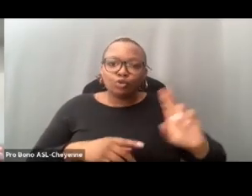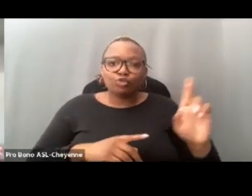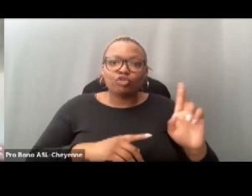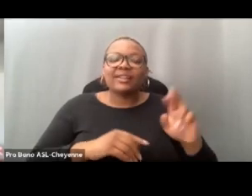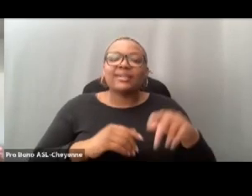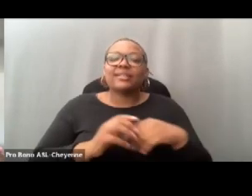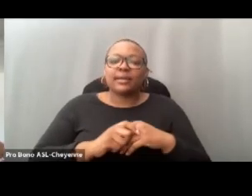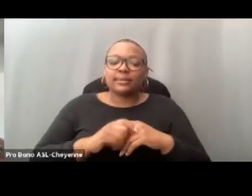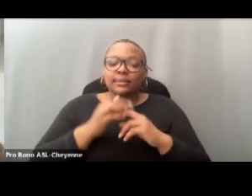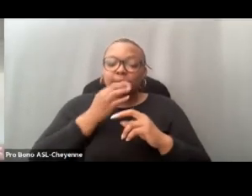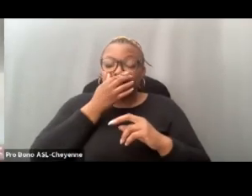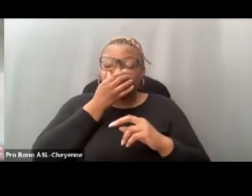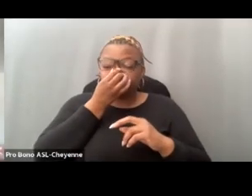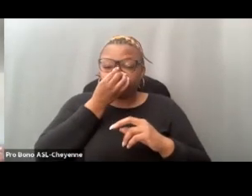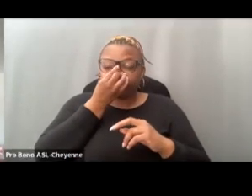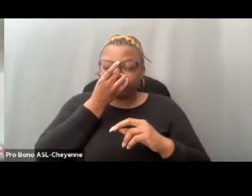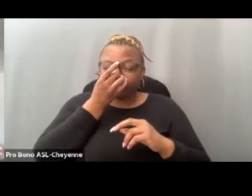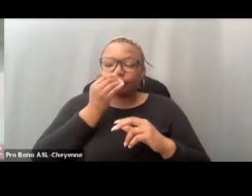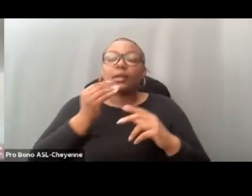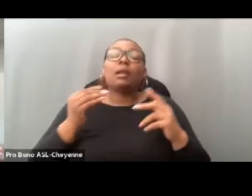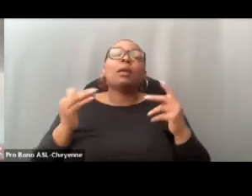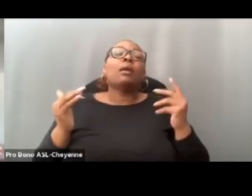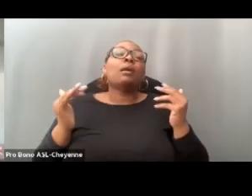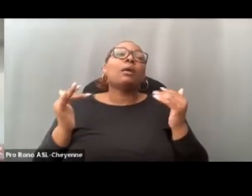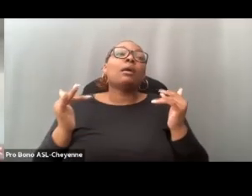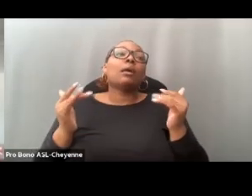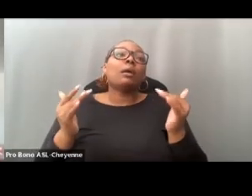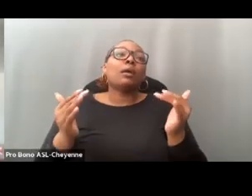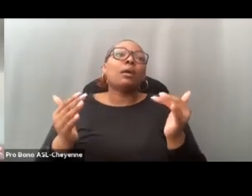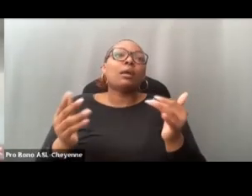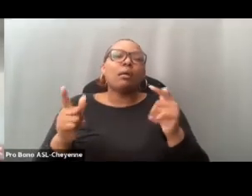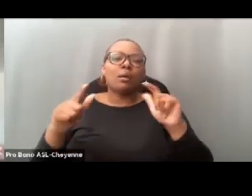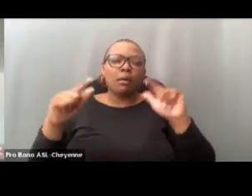And you know, over time we kind of refined our purpose